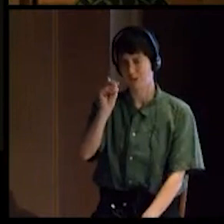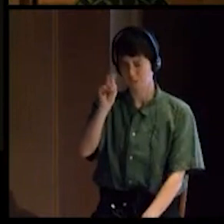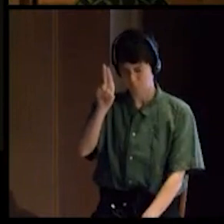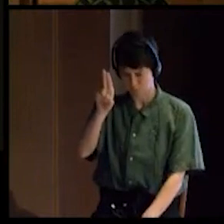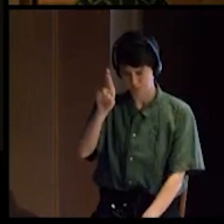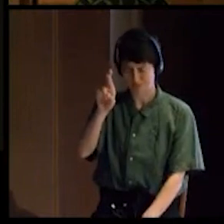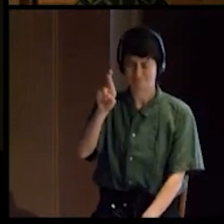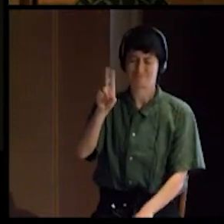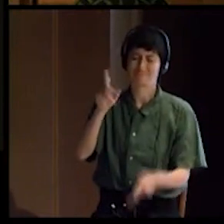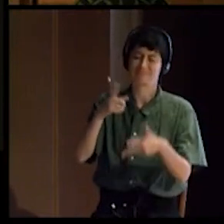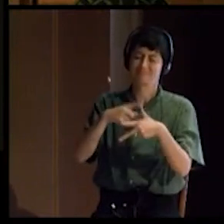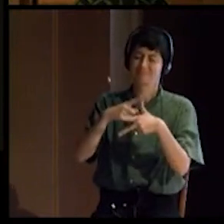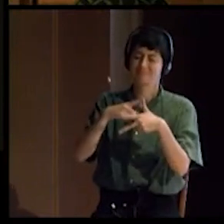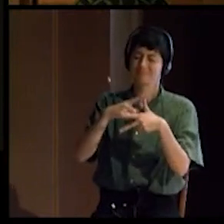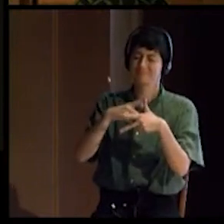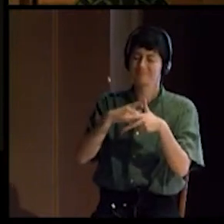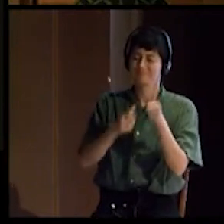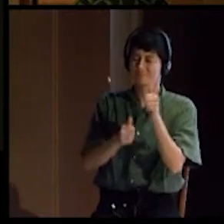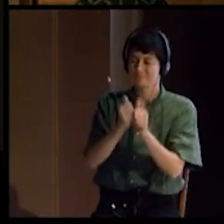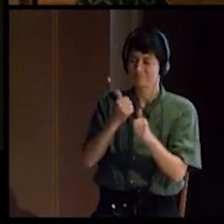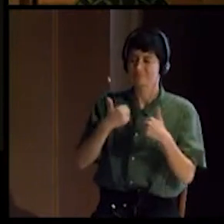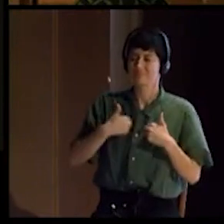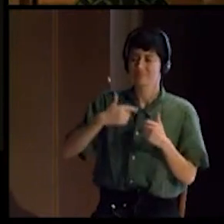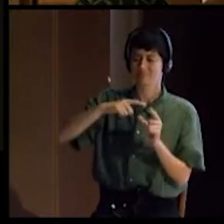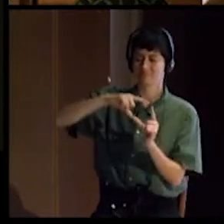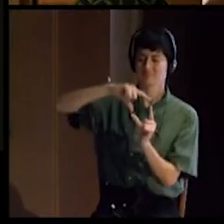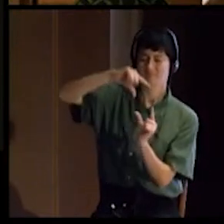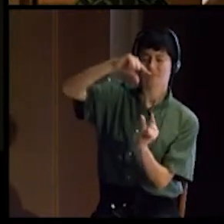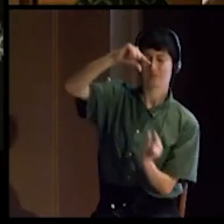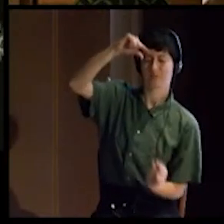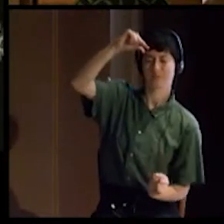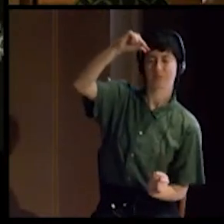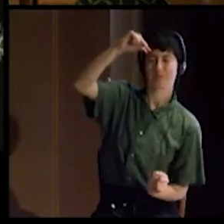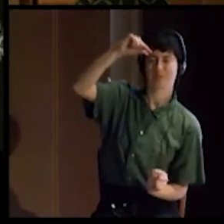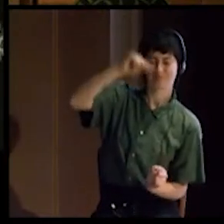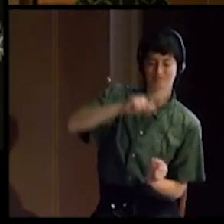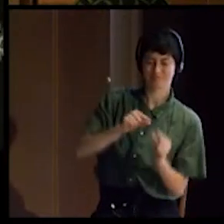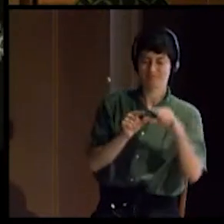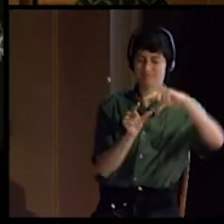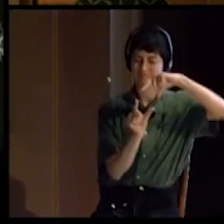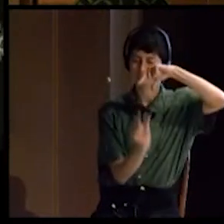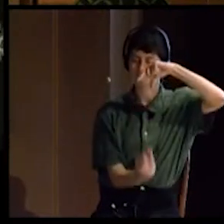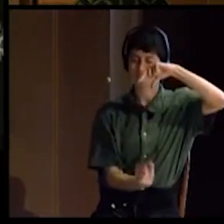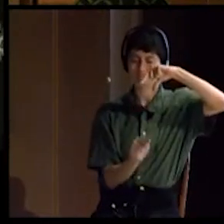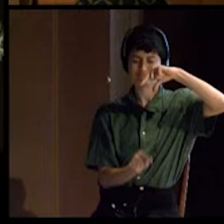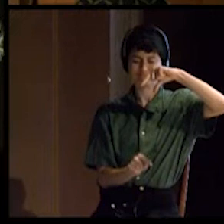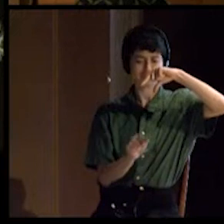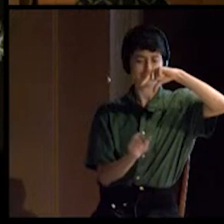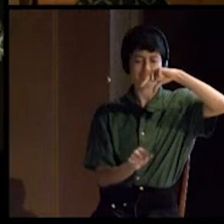It's also called the plumulaceous part, and that's made up of these non-interlocking barbs